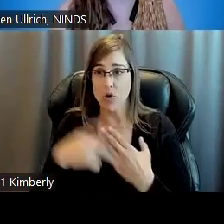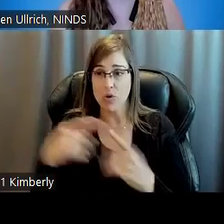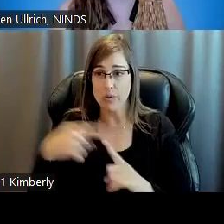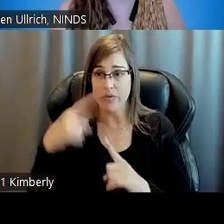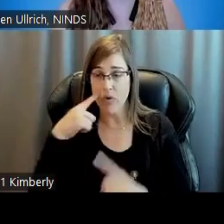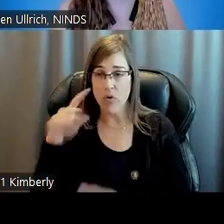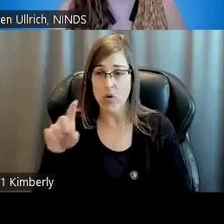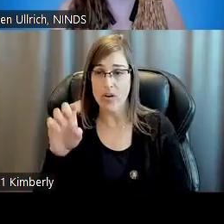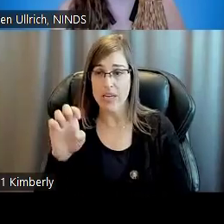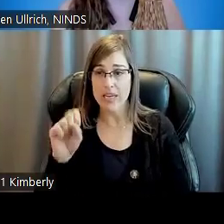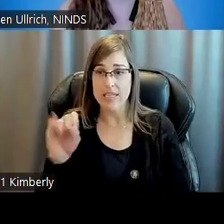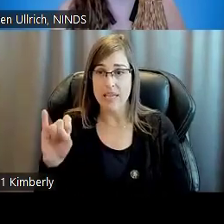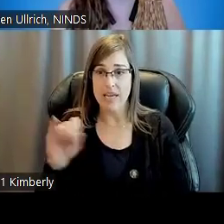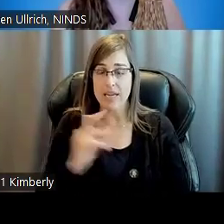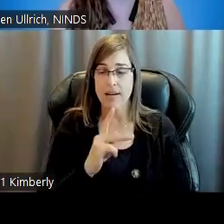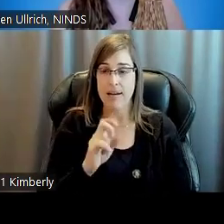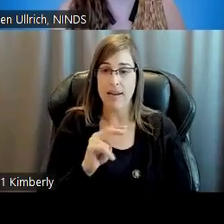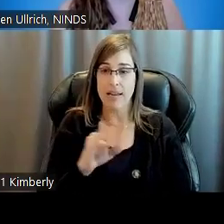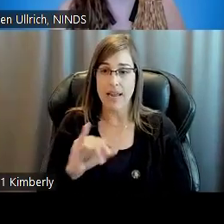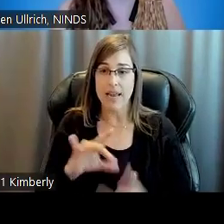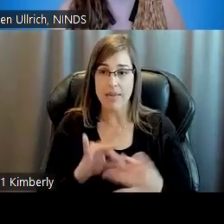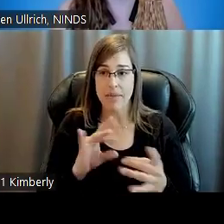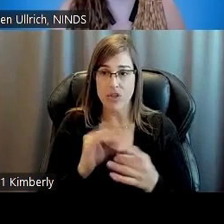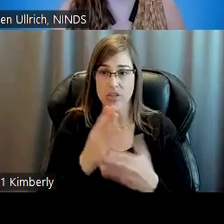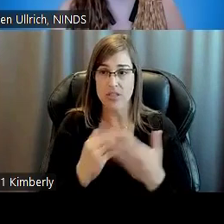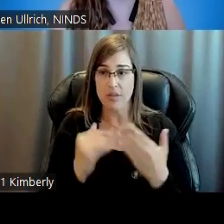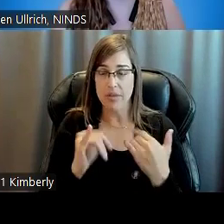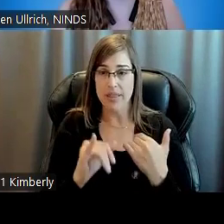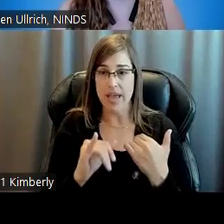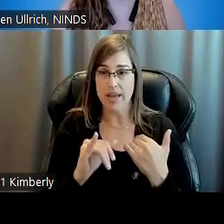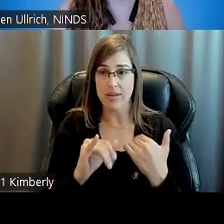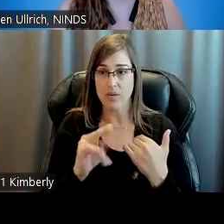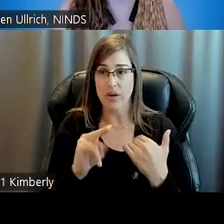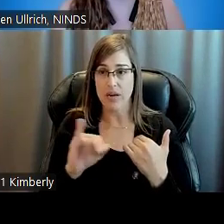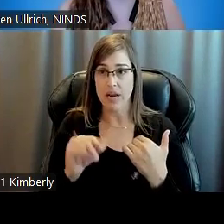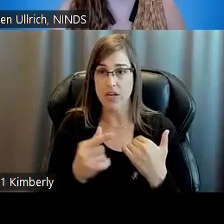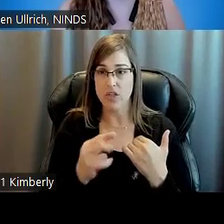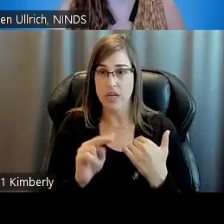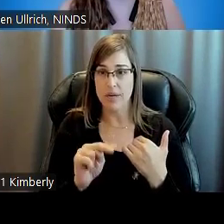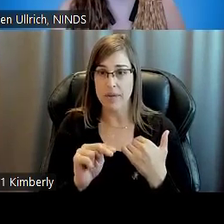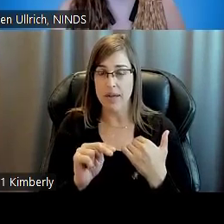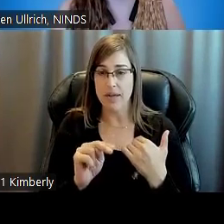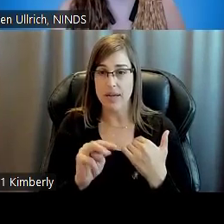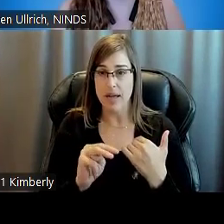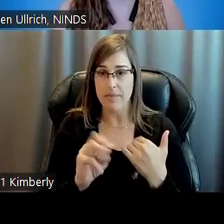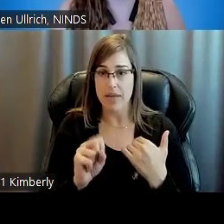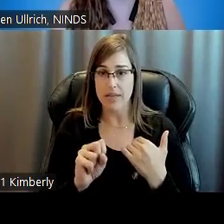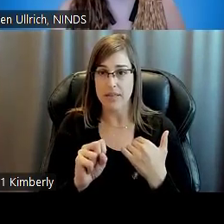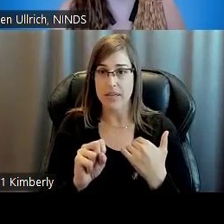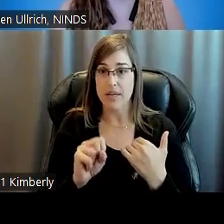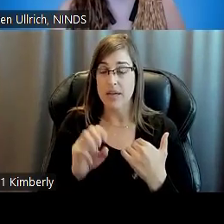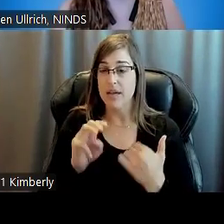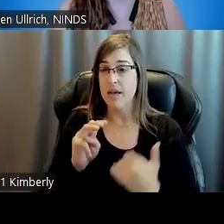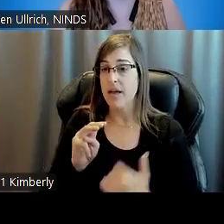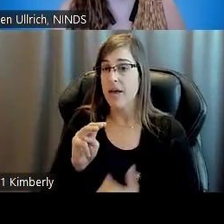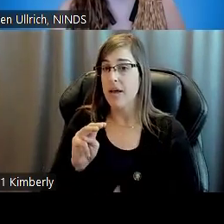Ashlee Van't Veer, PhD: Yeah, so Kenny mentioned some that were at NIGMS. Kenneth Gibbs, PhD: Yeah, there's the MIRA program at NIGMS.